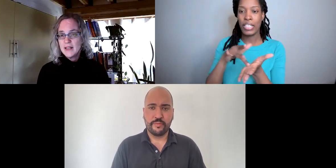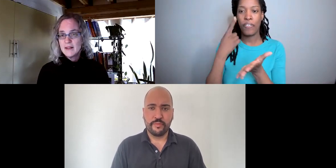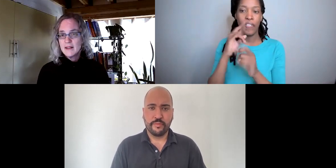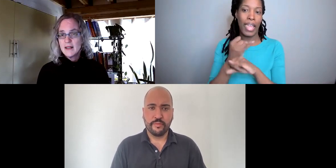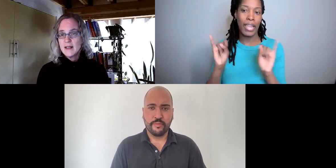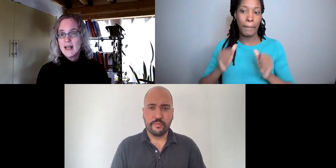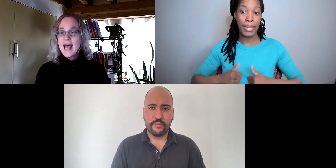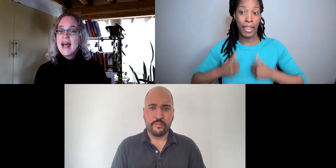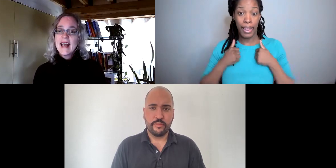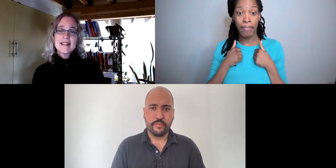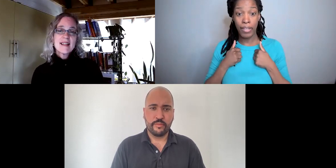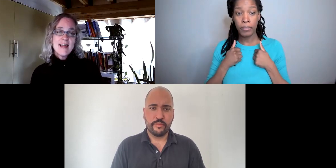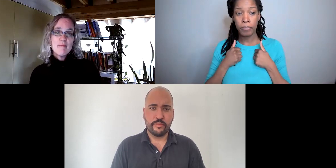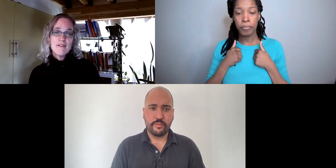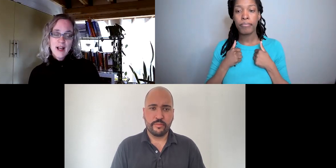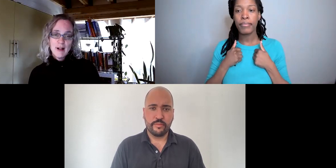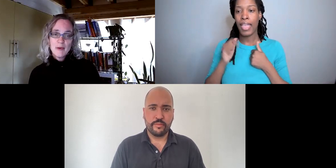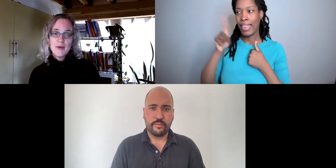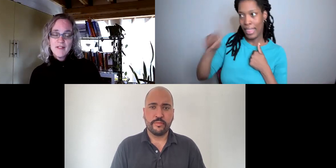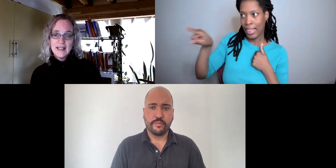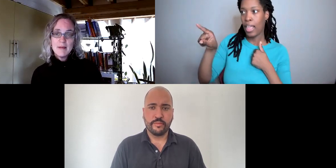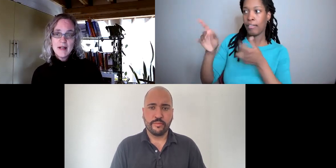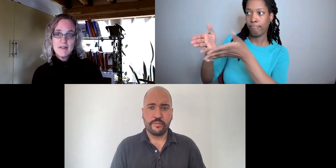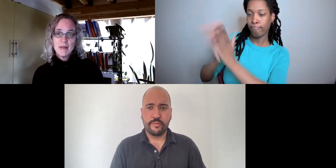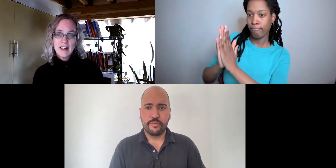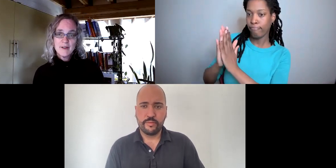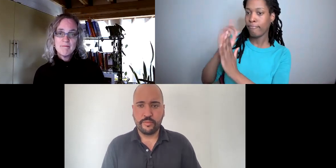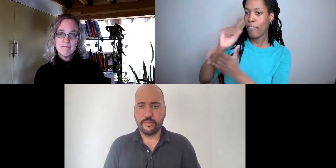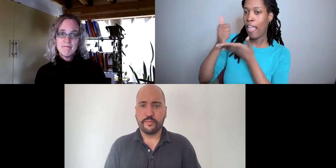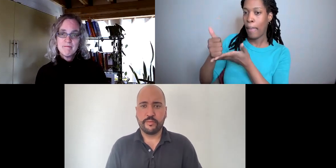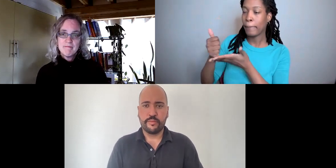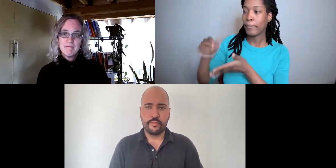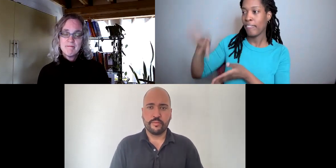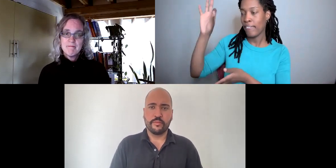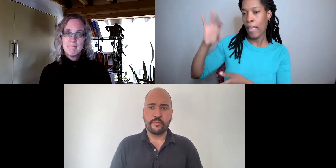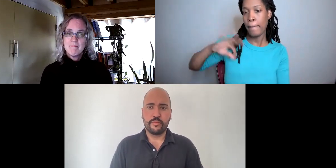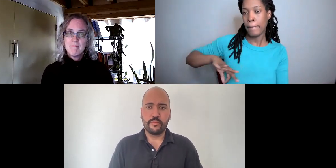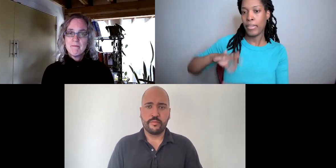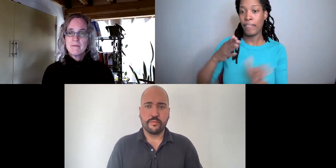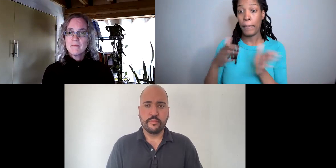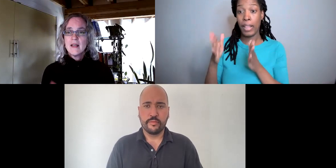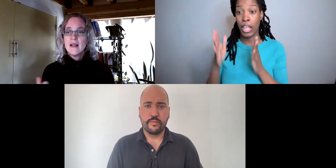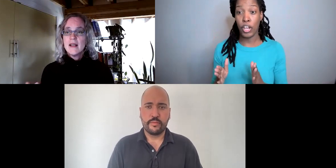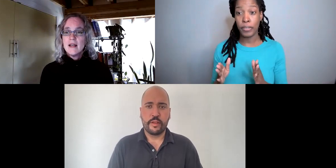And ask them for help with finding a Benefit Planner.